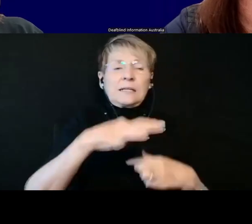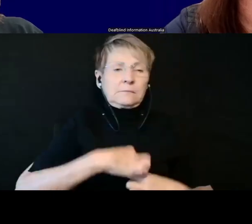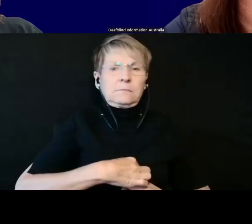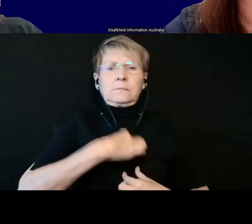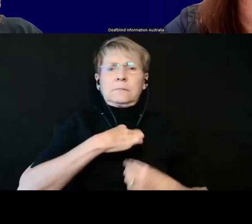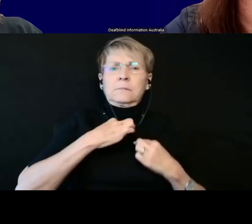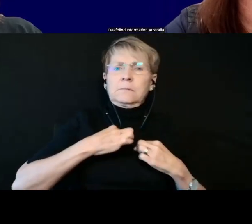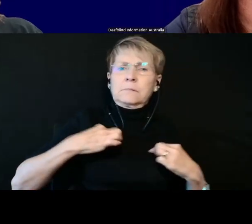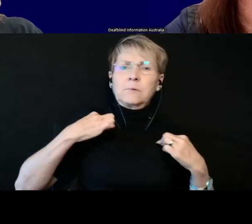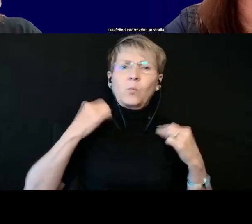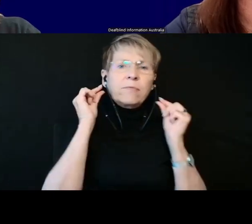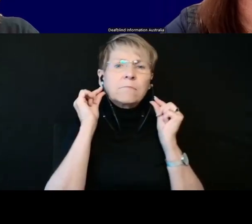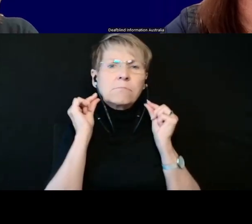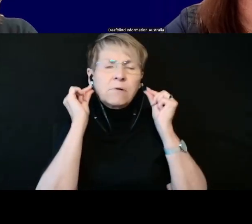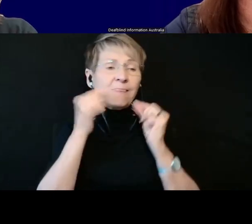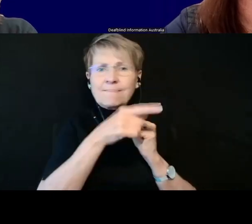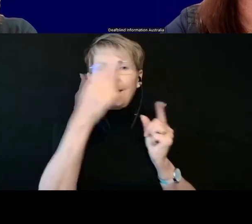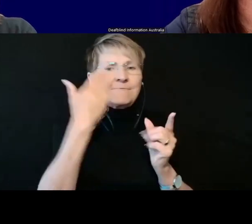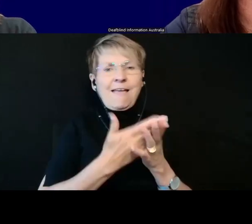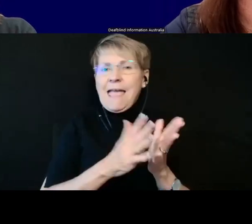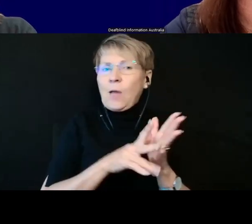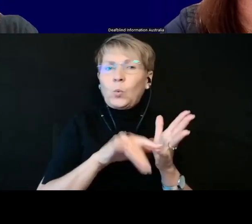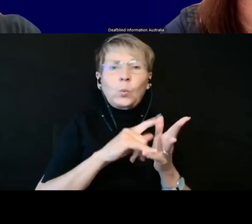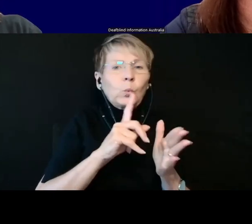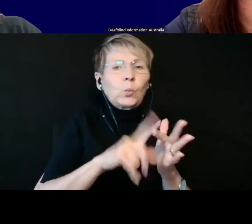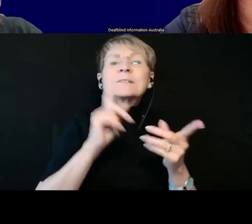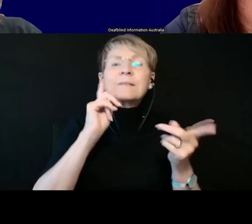so that's where I find linking in with the audiologist can be quite helpful in understanding